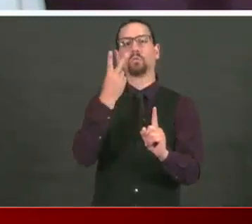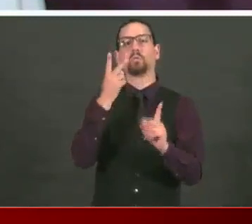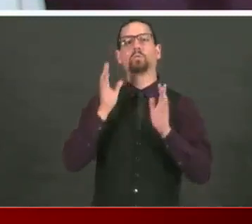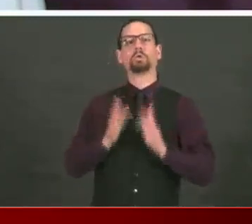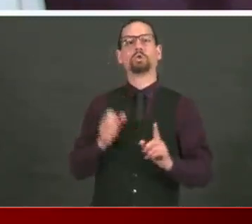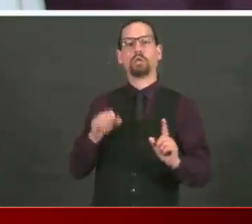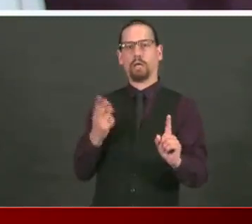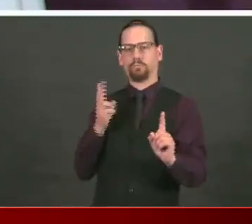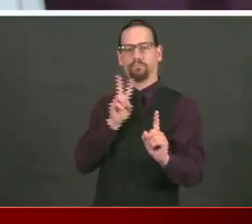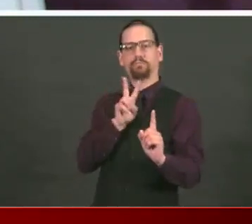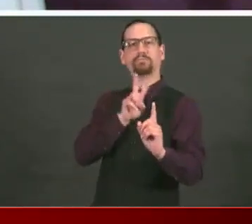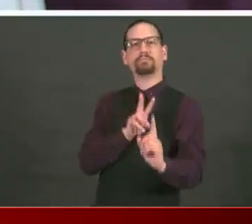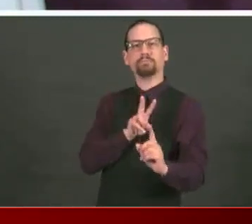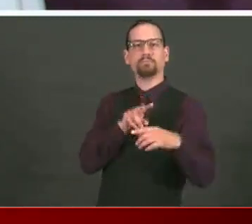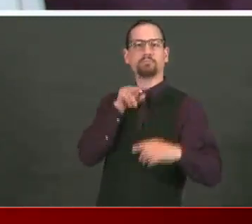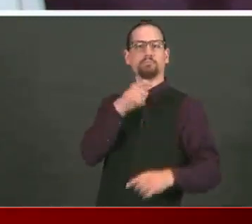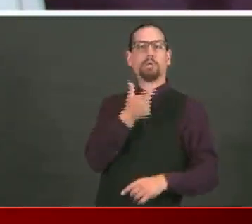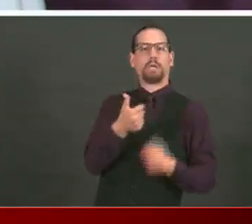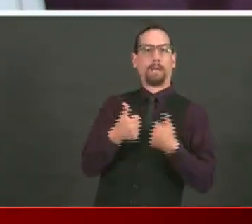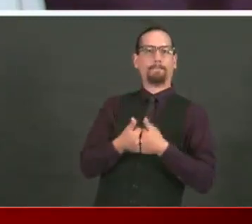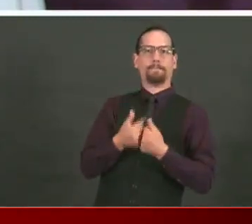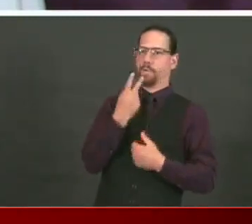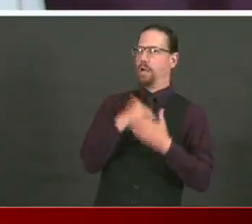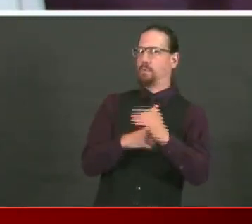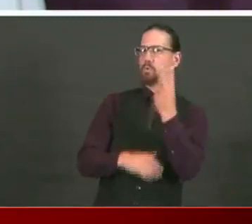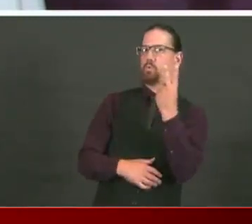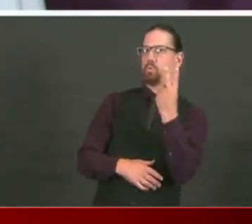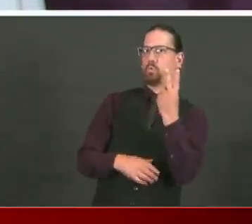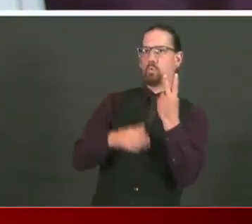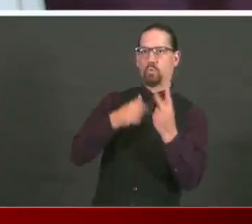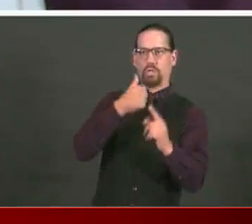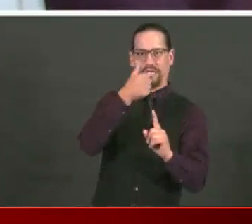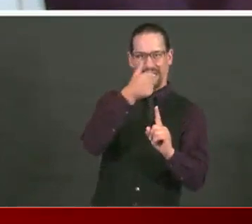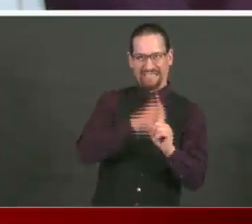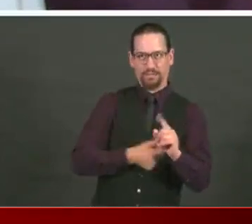REQUIRED TO WEAR MASKS. WE ARE ENCOURAGING PLAYERS TO